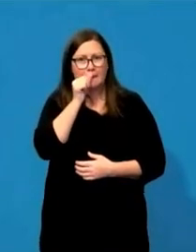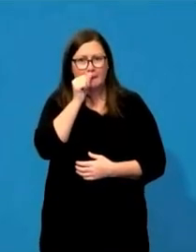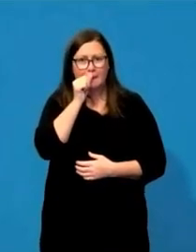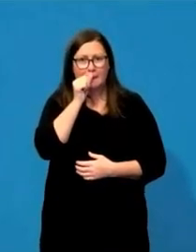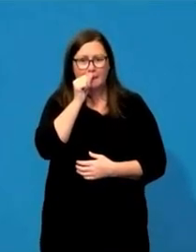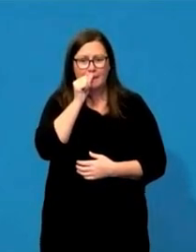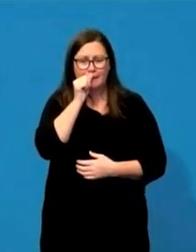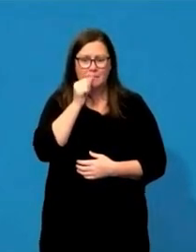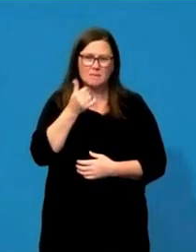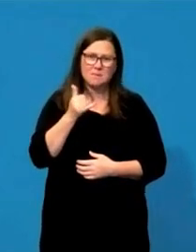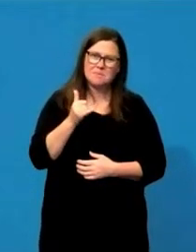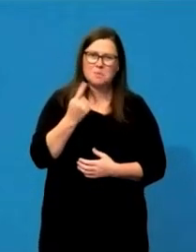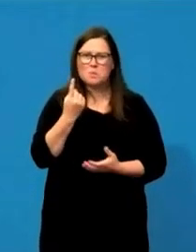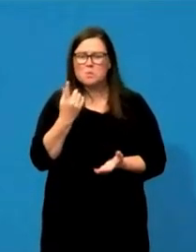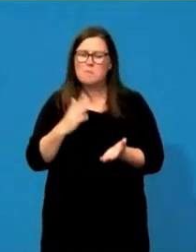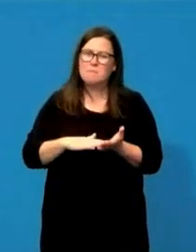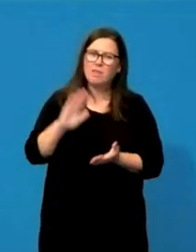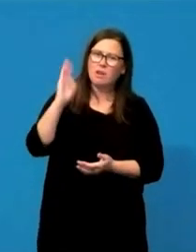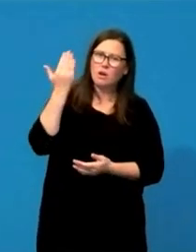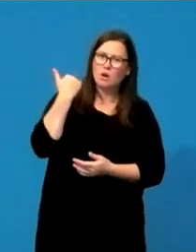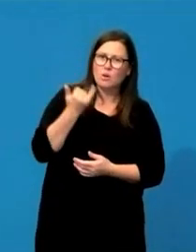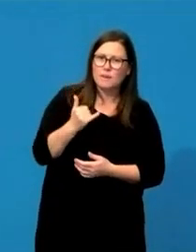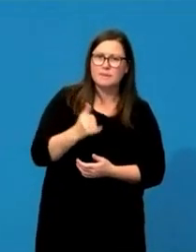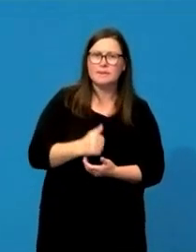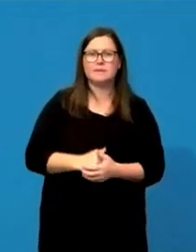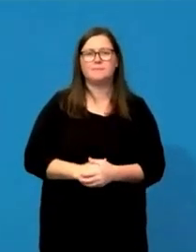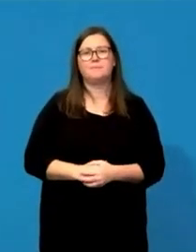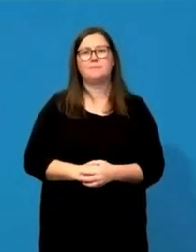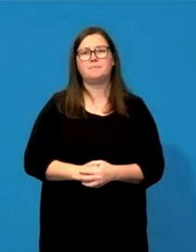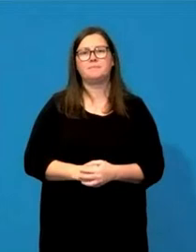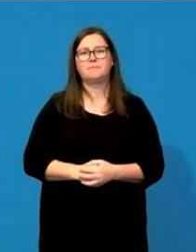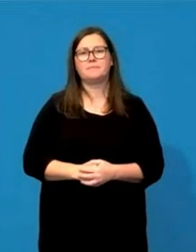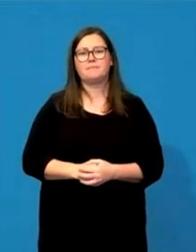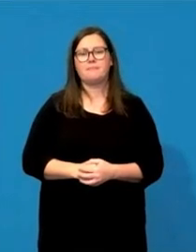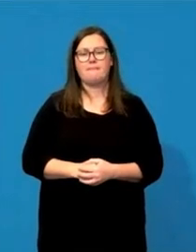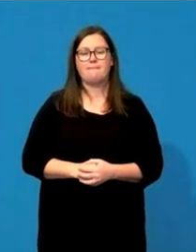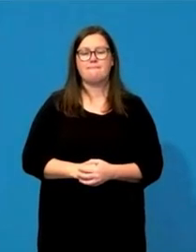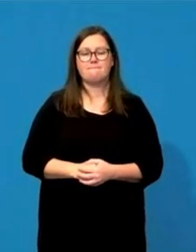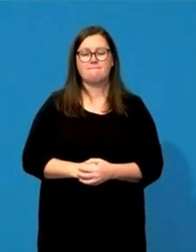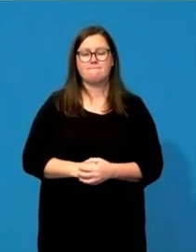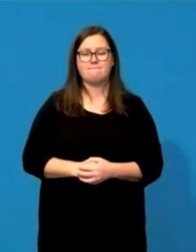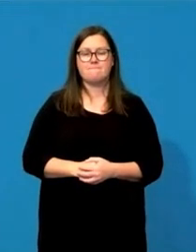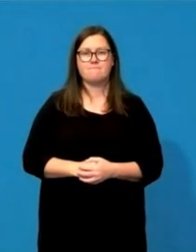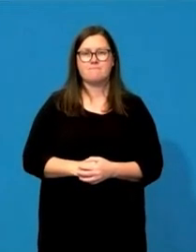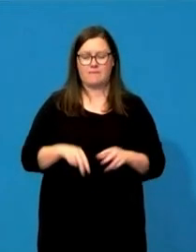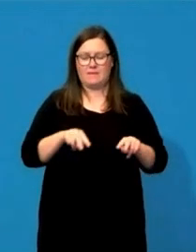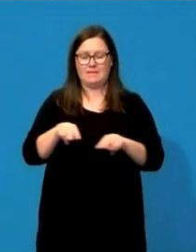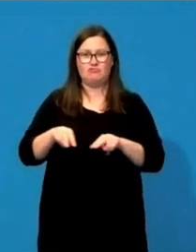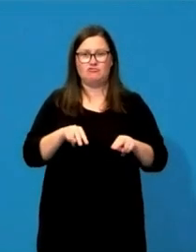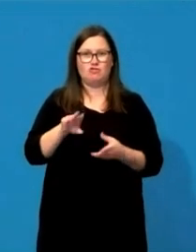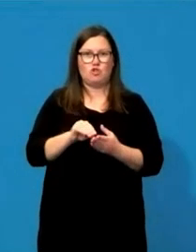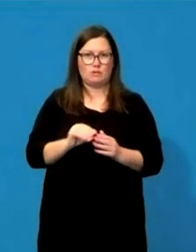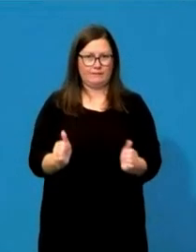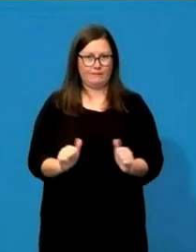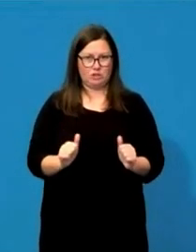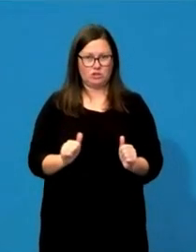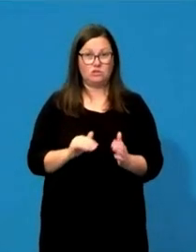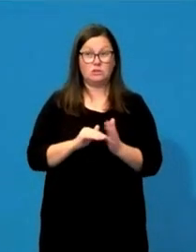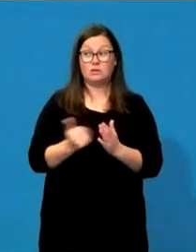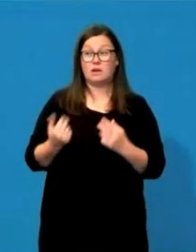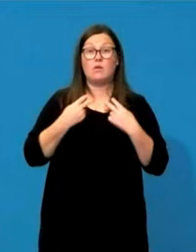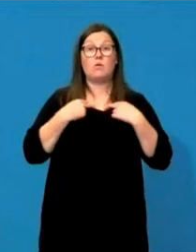Ronita, since we spoke in April, are you